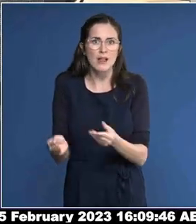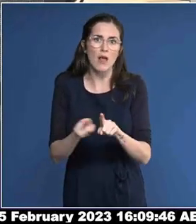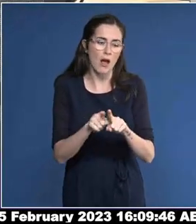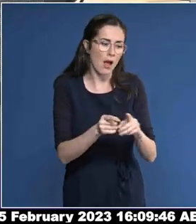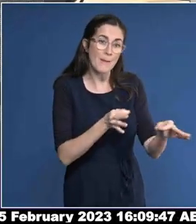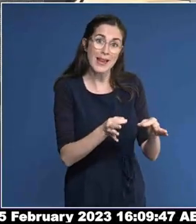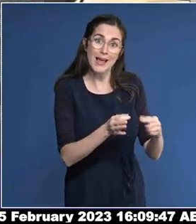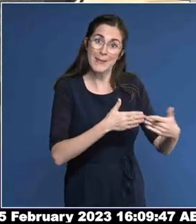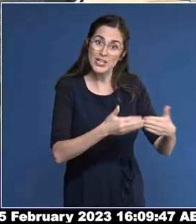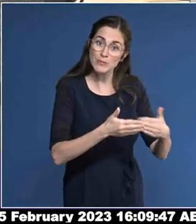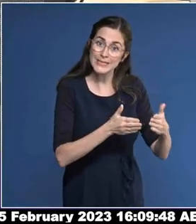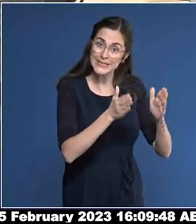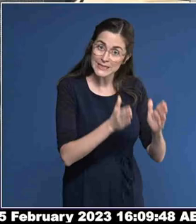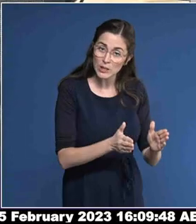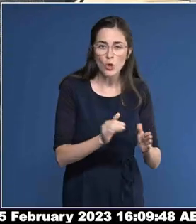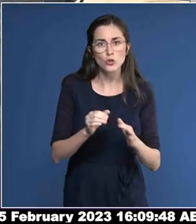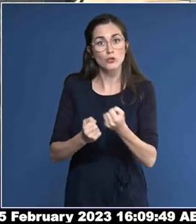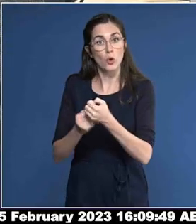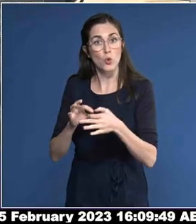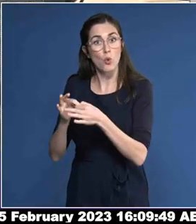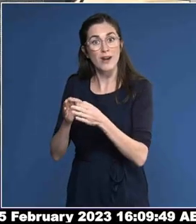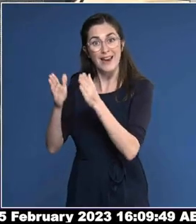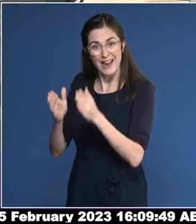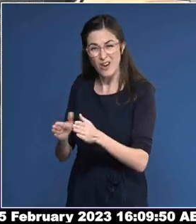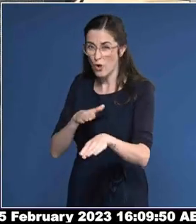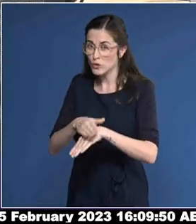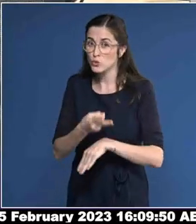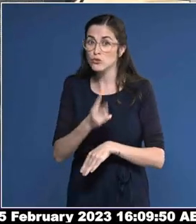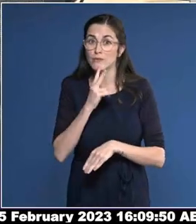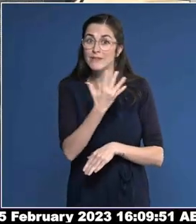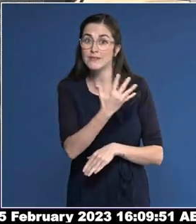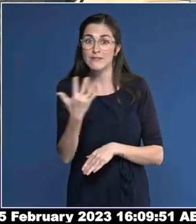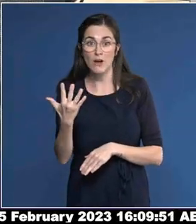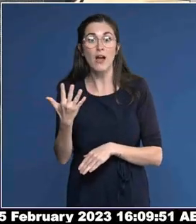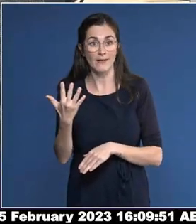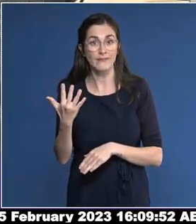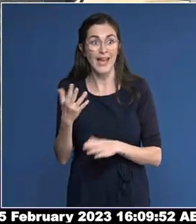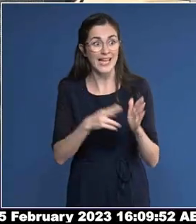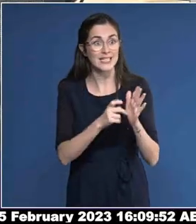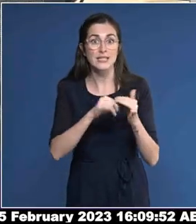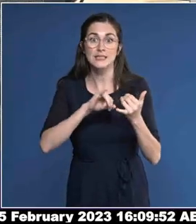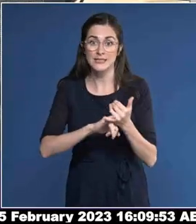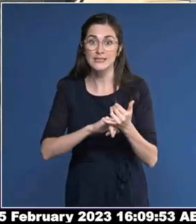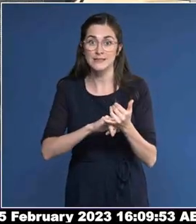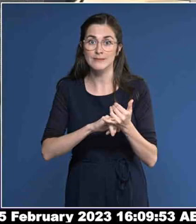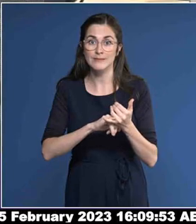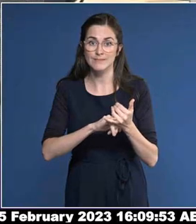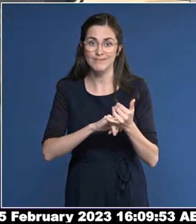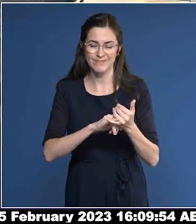coordination, to over 255 NDIS practitioners - NDIS participants.